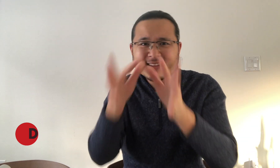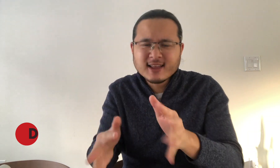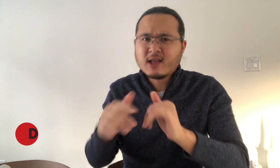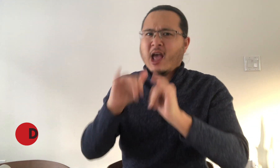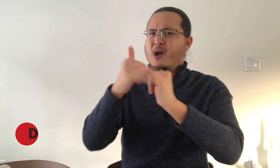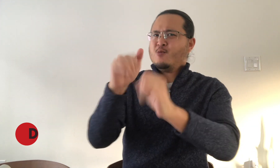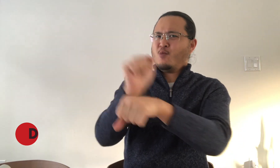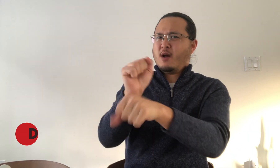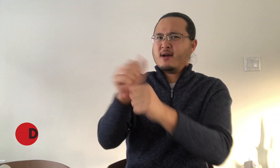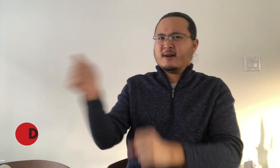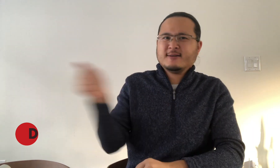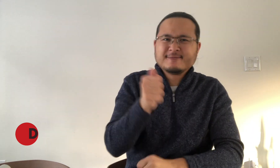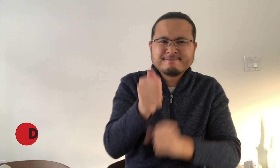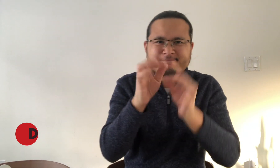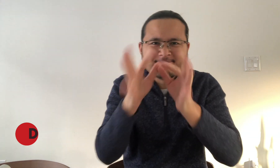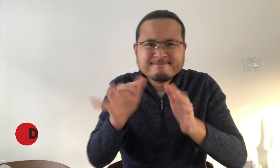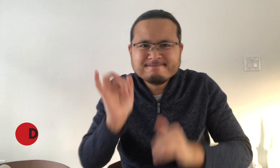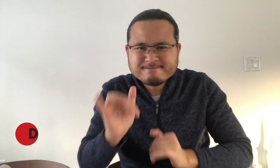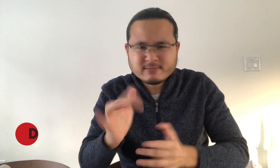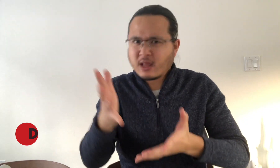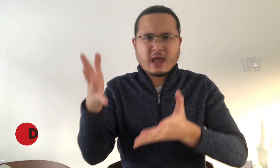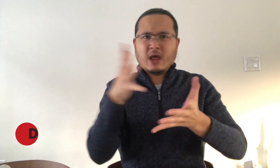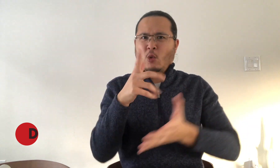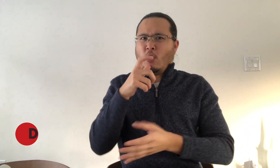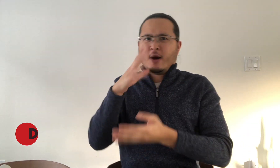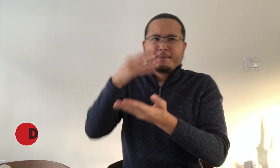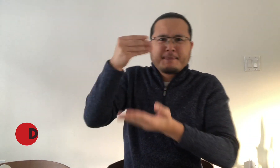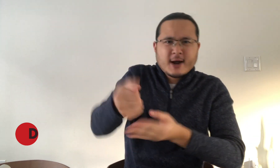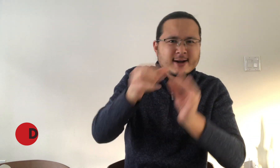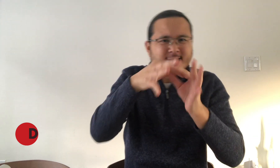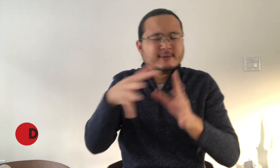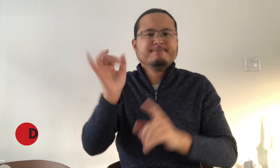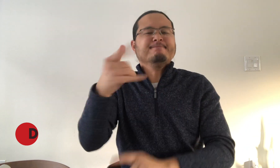How do we get an interpreter? Who is responsible to pay